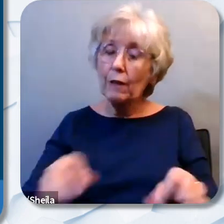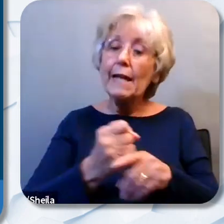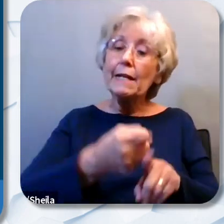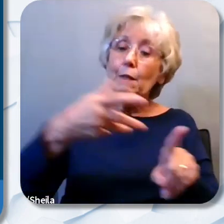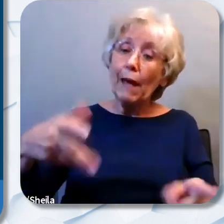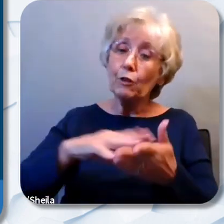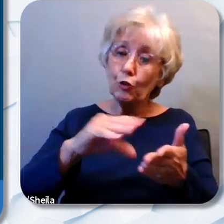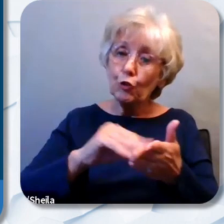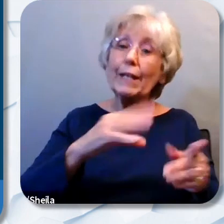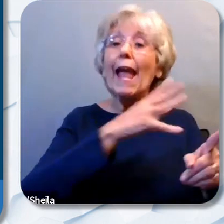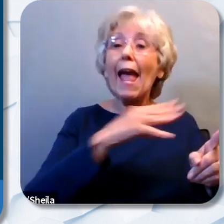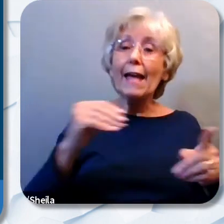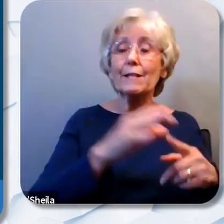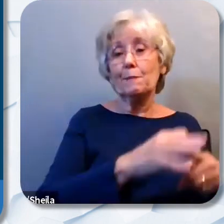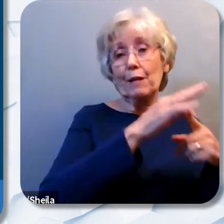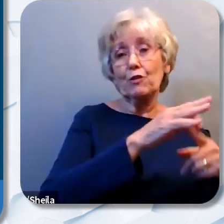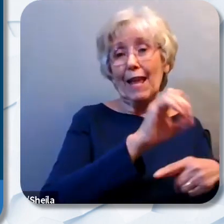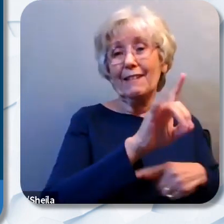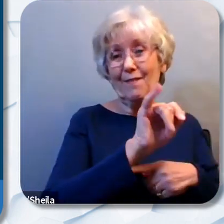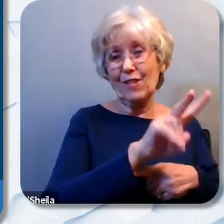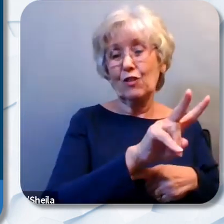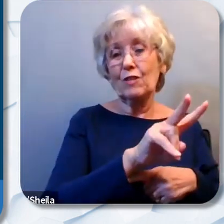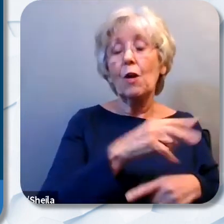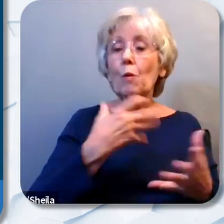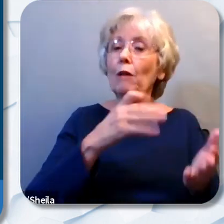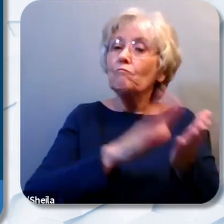our special ED divisions, there was several shout outs, to make sure we include heather